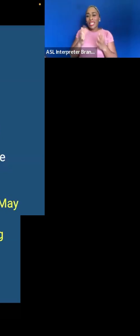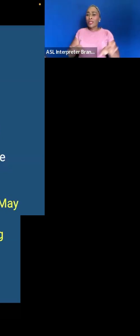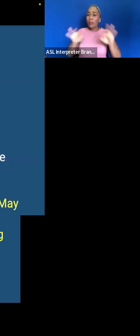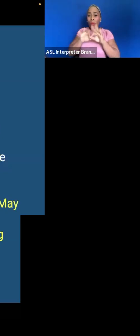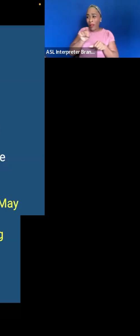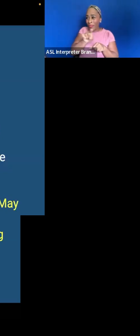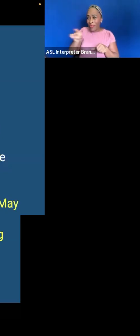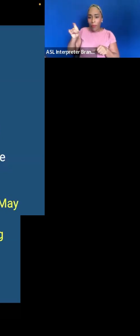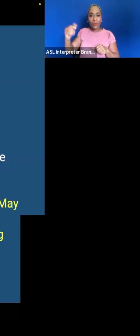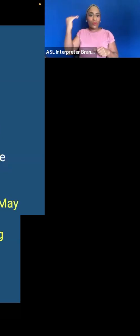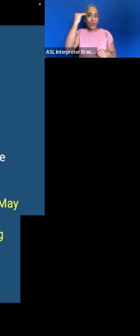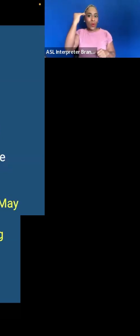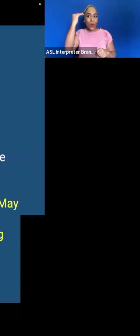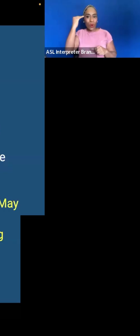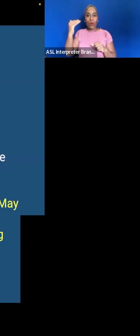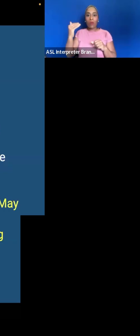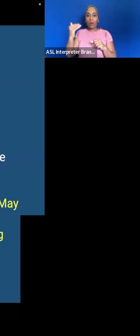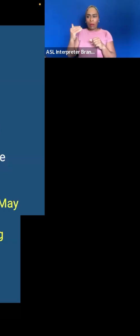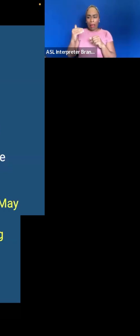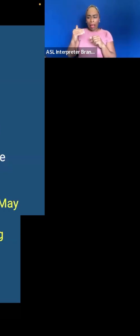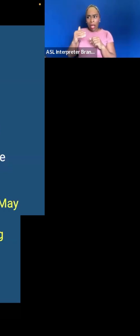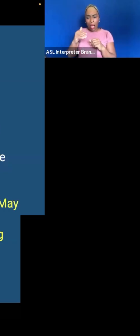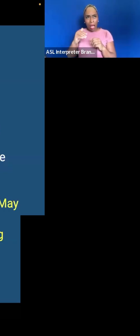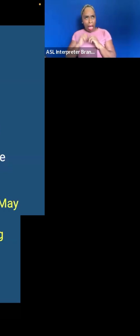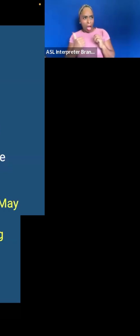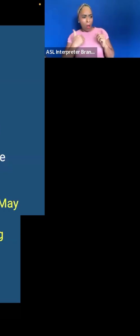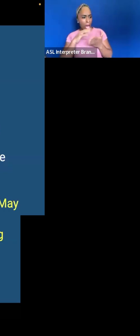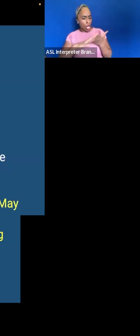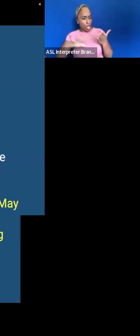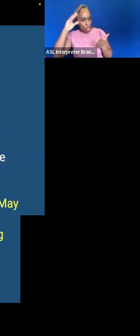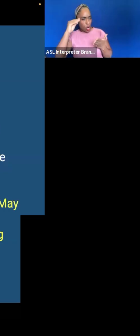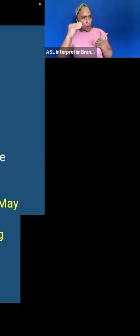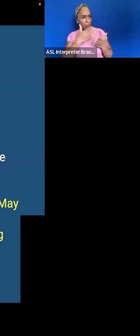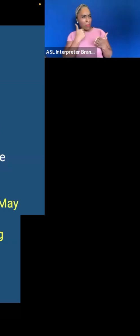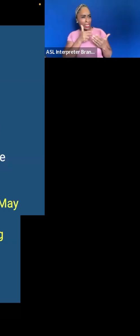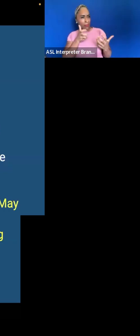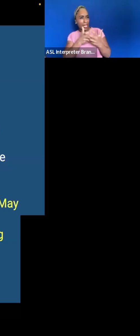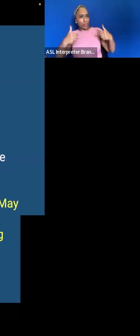and be cognizant of how they learn and what's the best strategy for them and have those organizational skills.